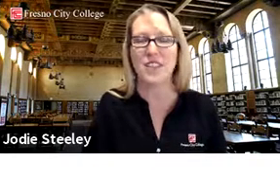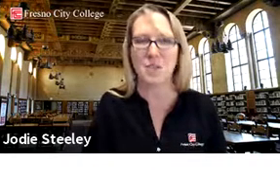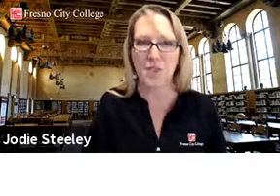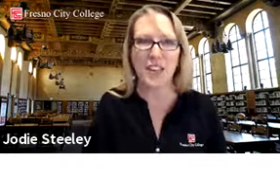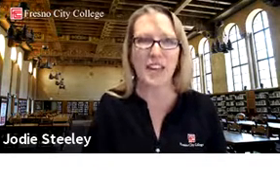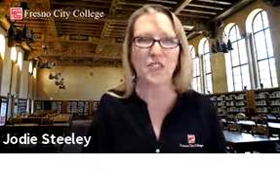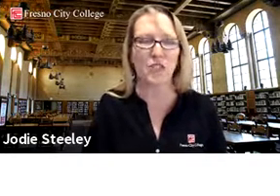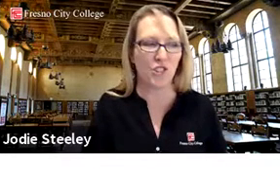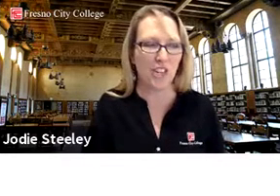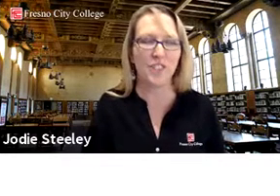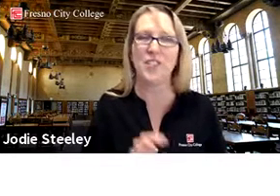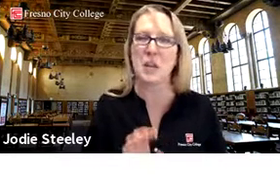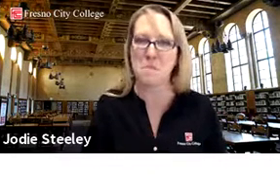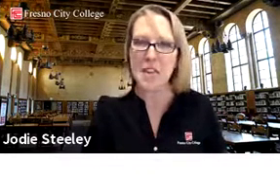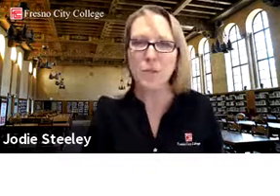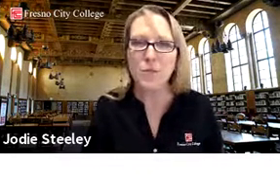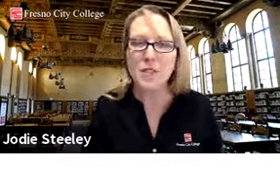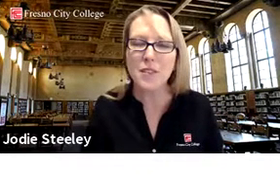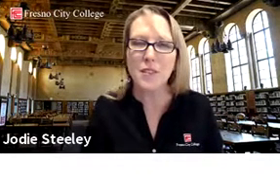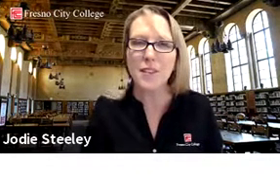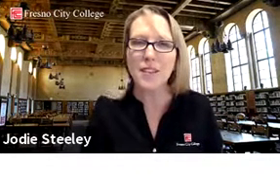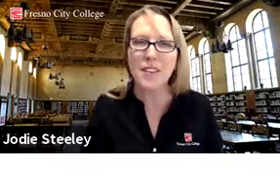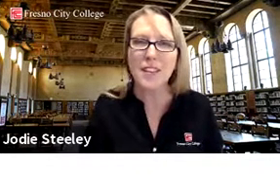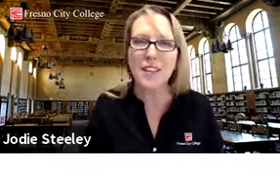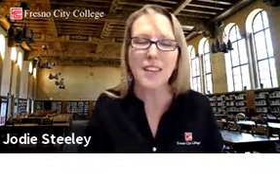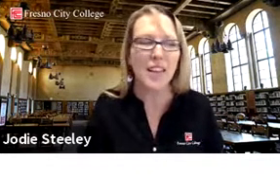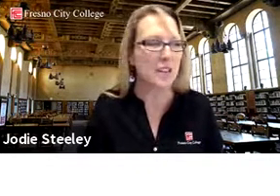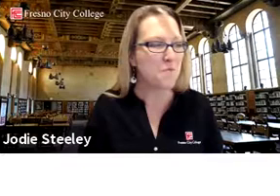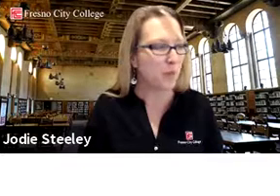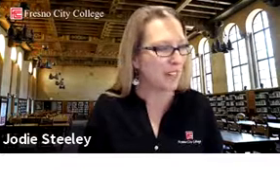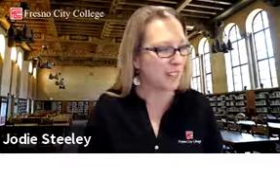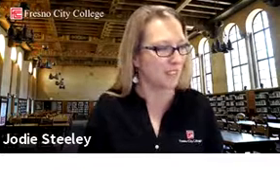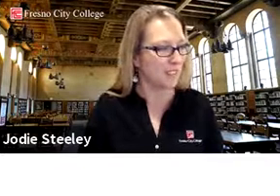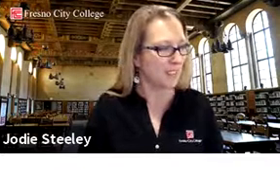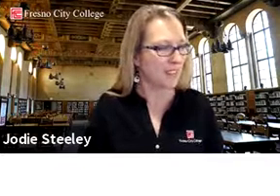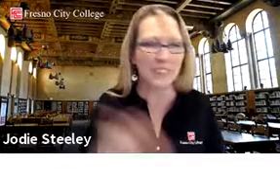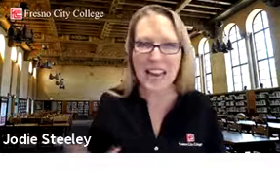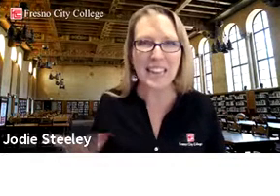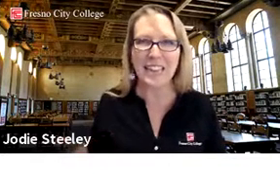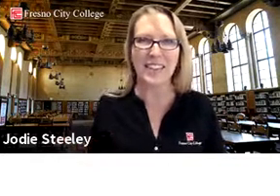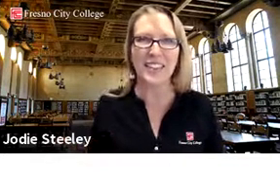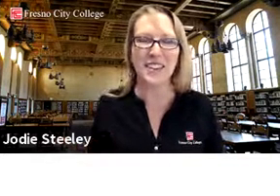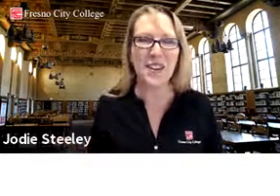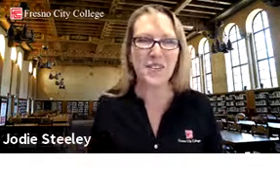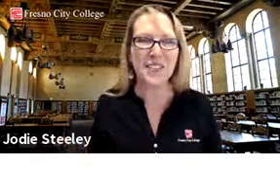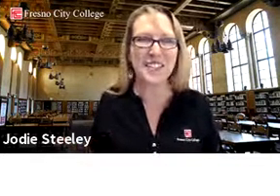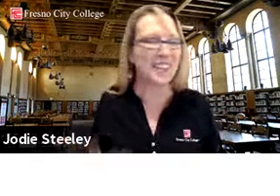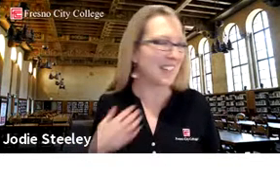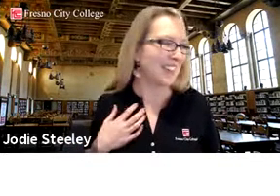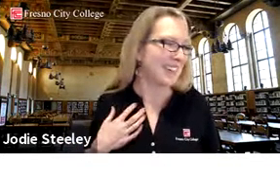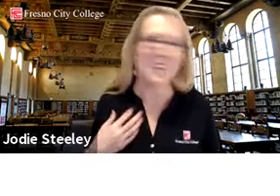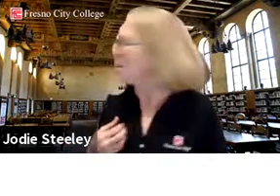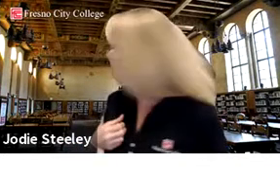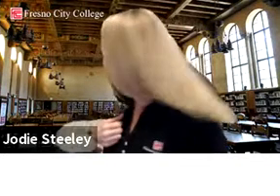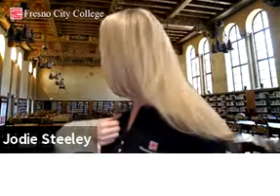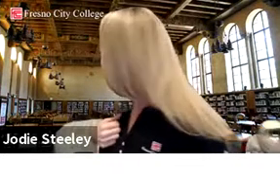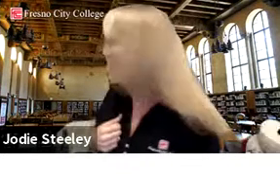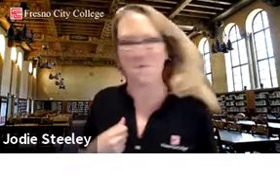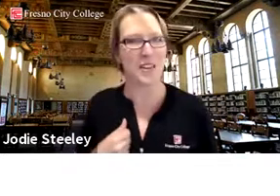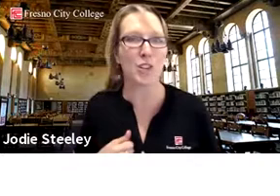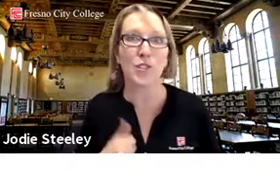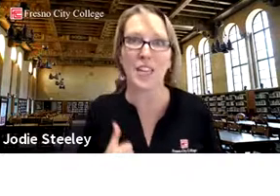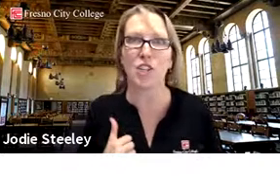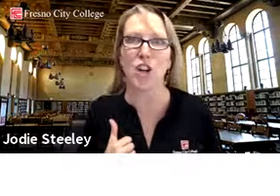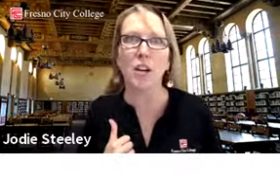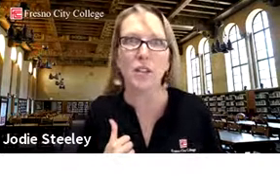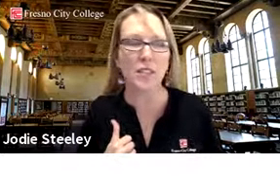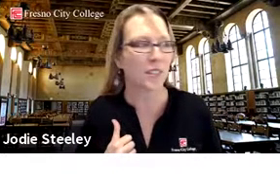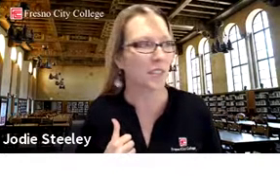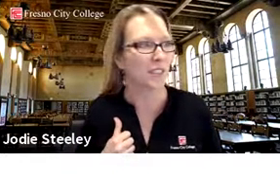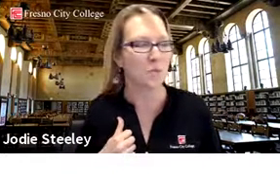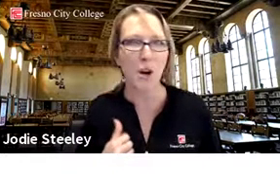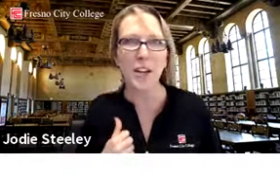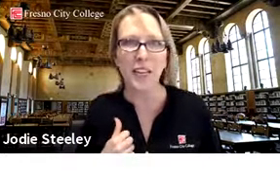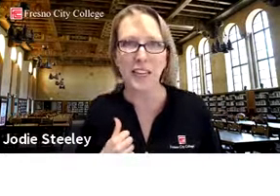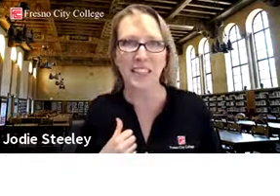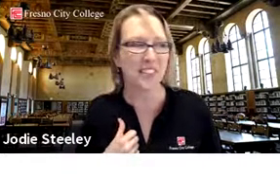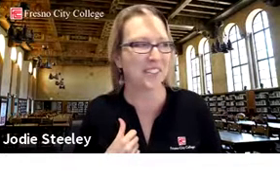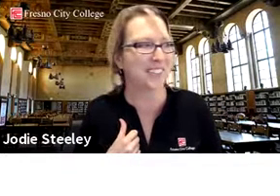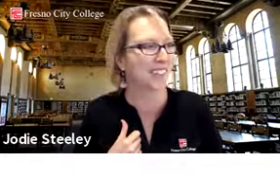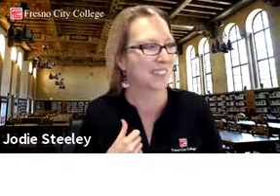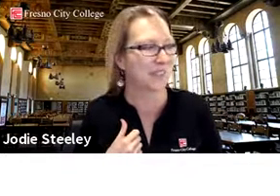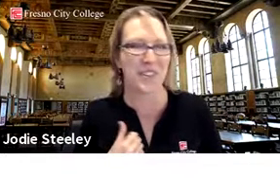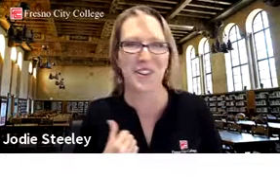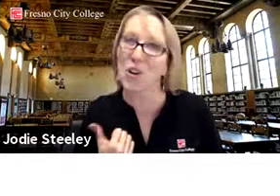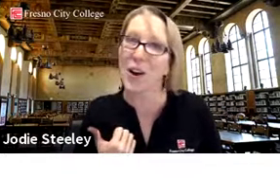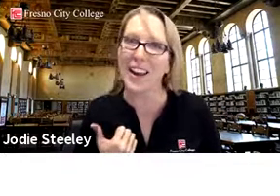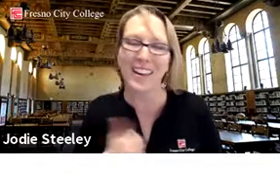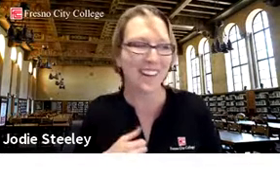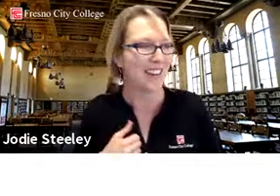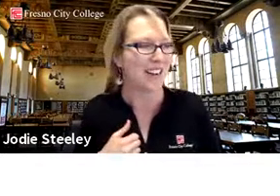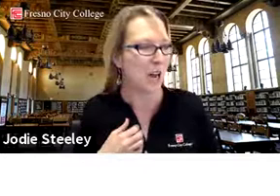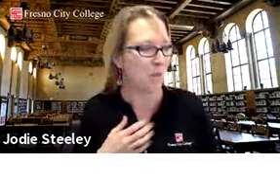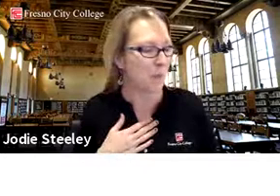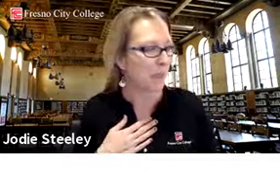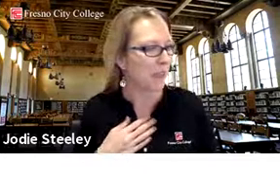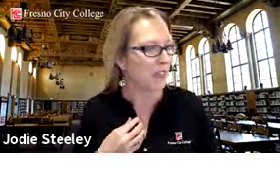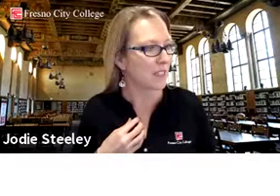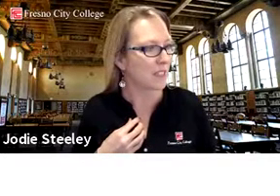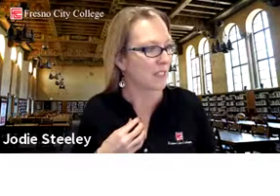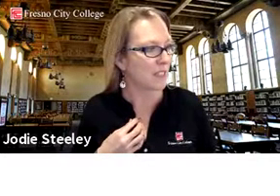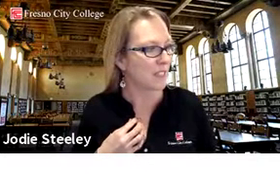communicating through GIFs and memes. And it brings delay, you know to see somebody use a King Charles barking for their joy is is